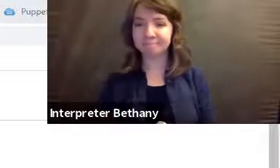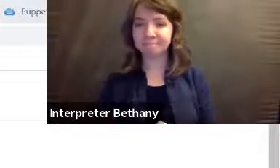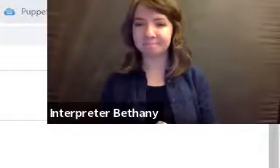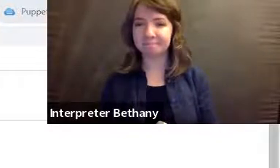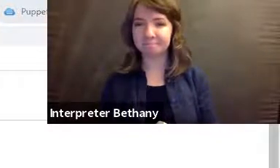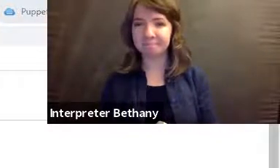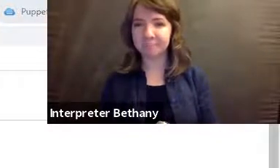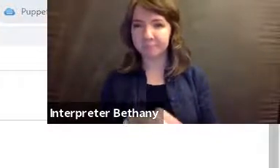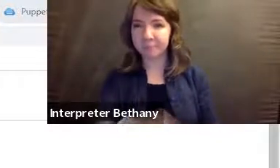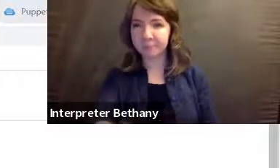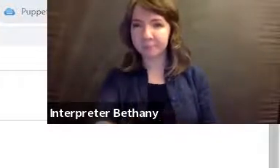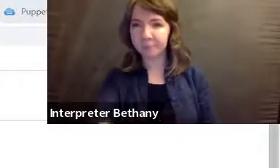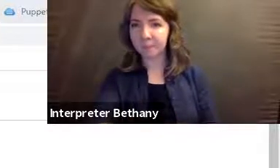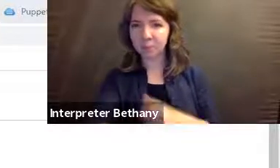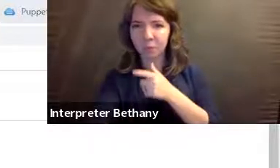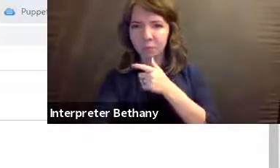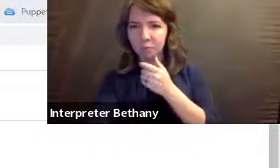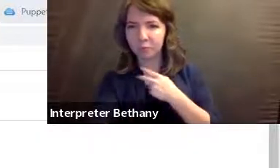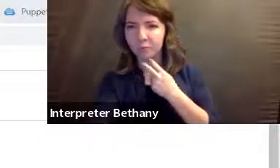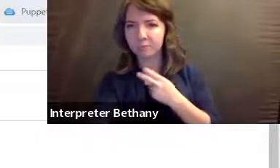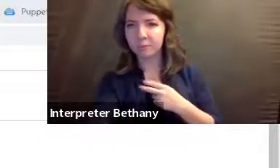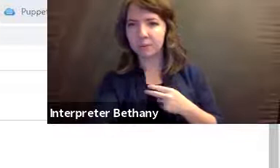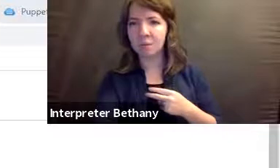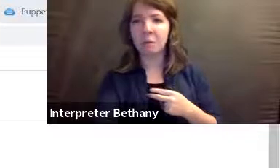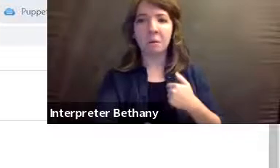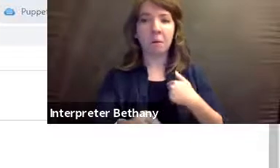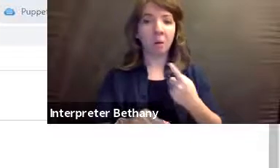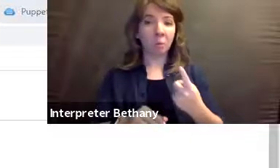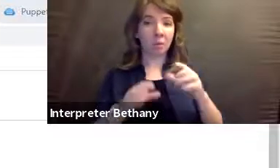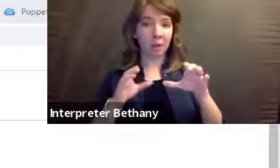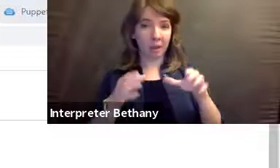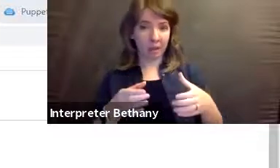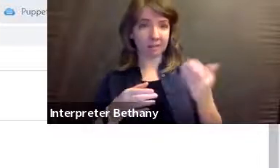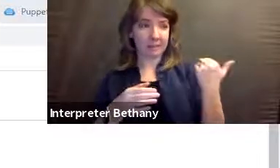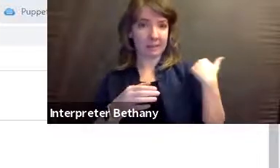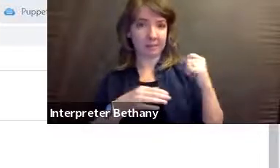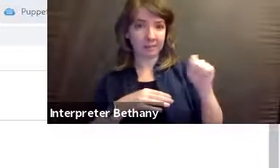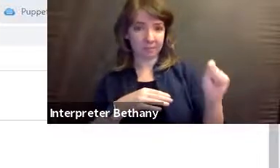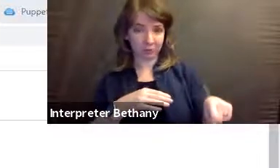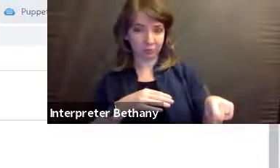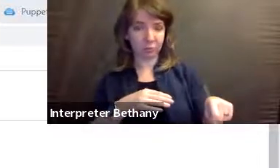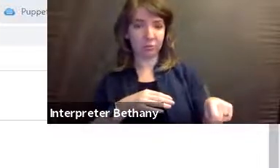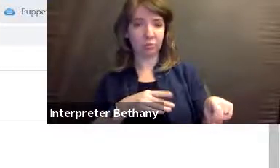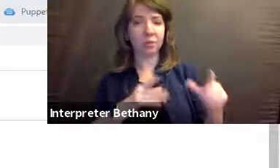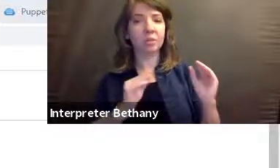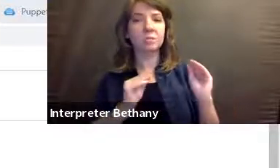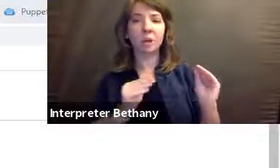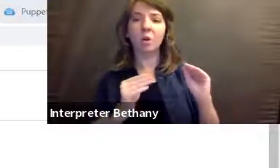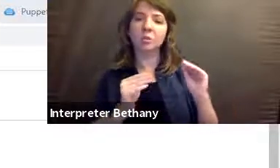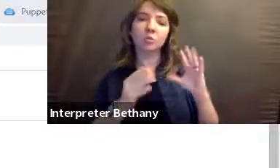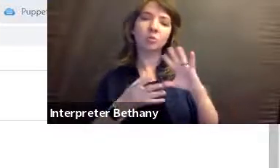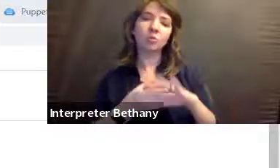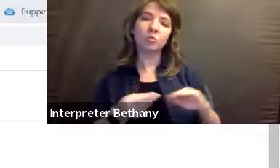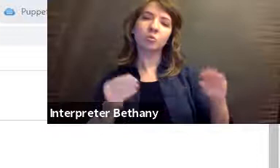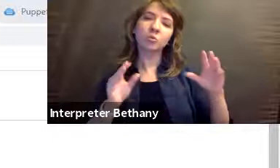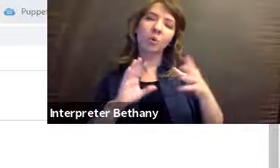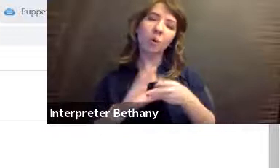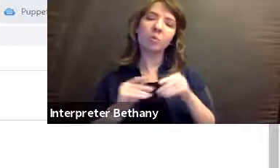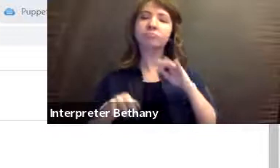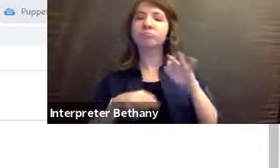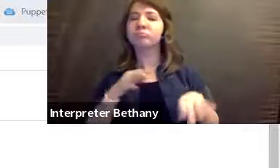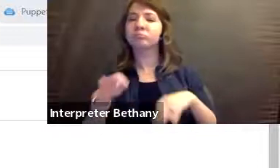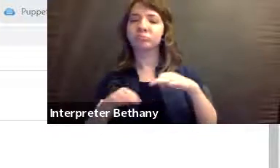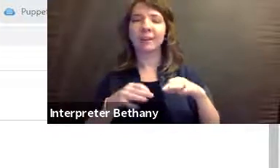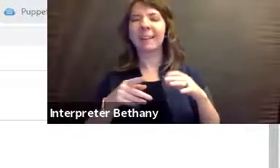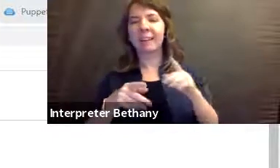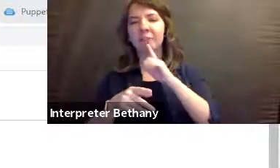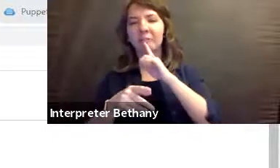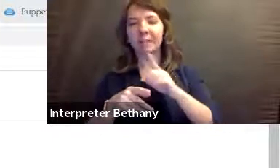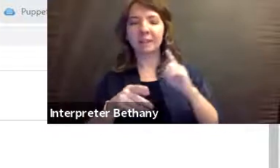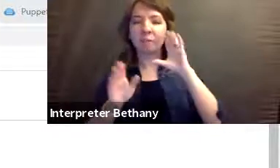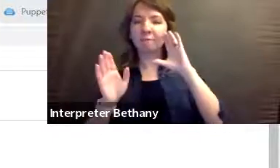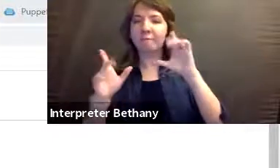Diana Baldrica: Okay. All right. Well, I had a class last semester that taught them storytelling. It was a photo journalism class and they worked on.